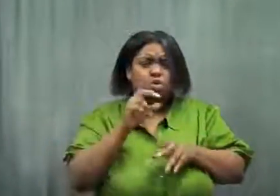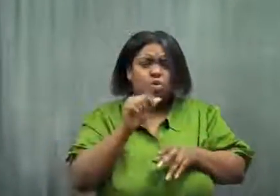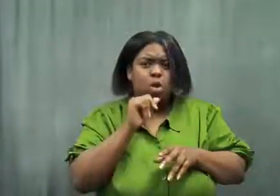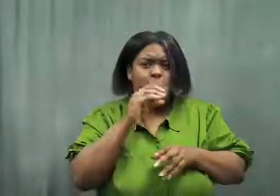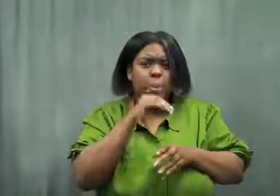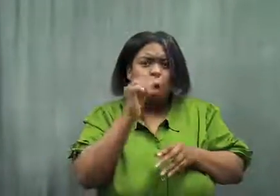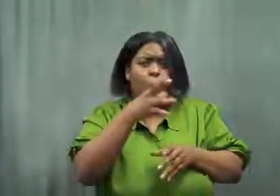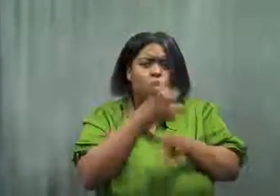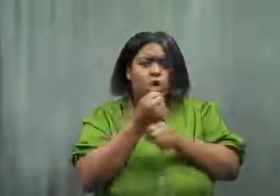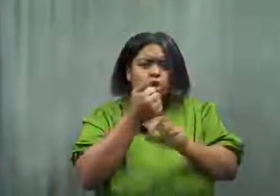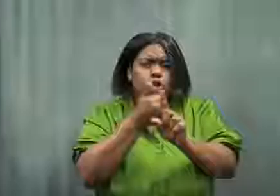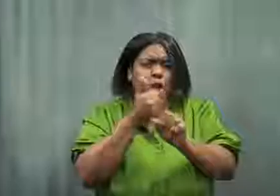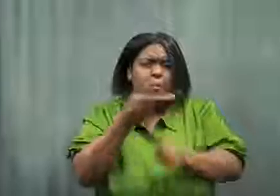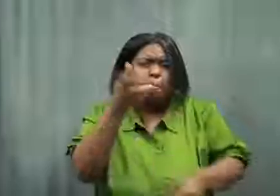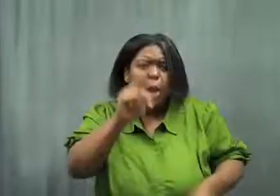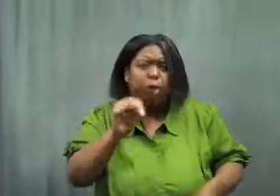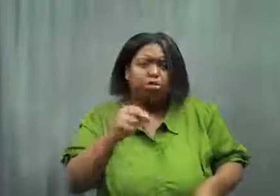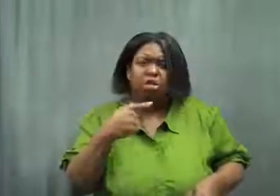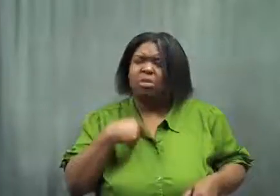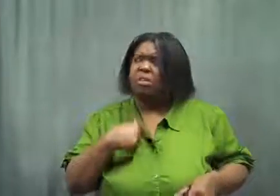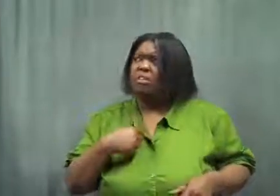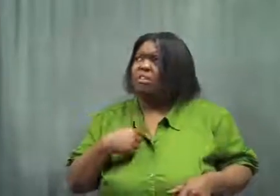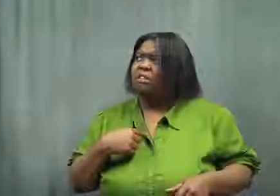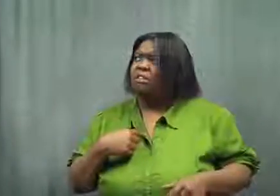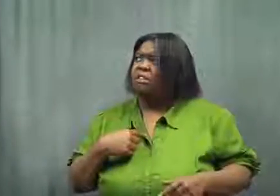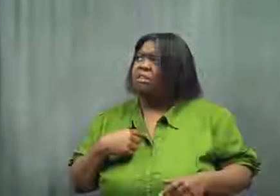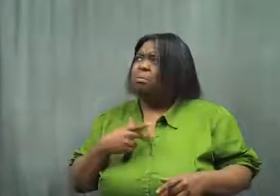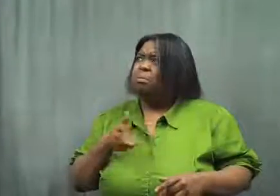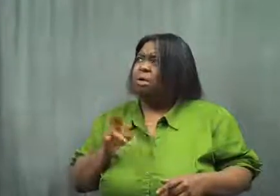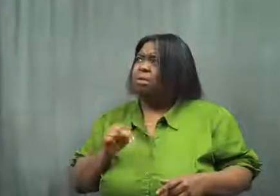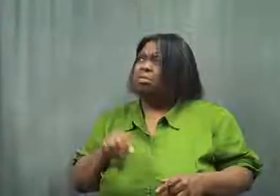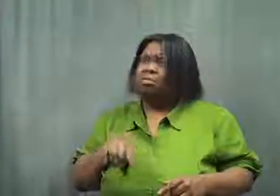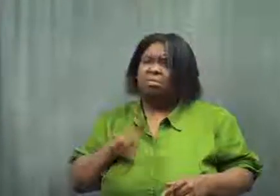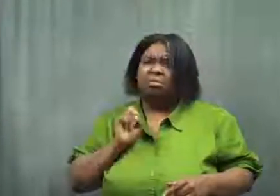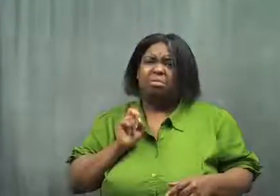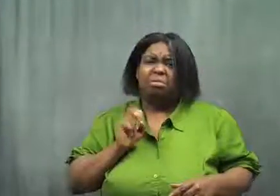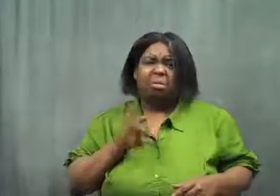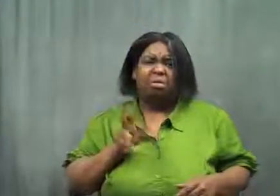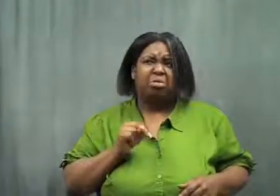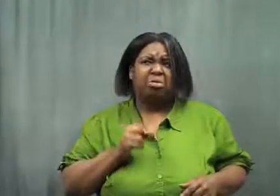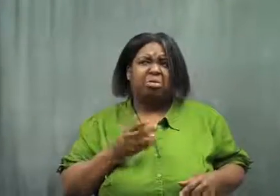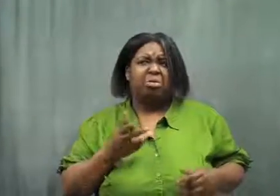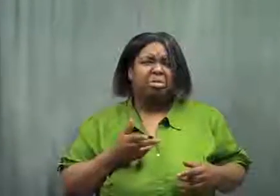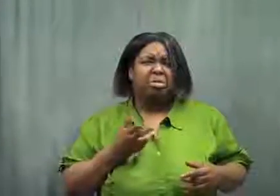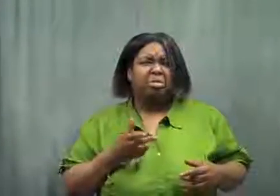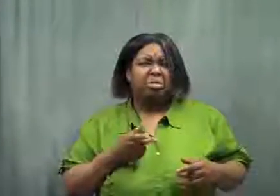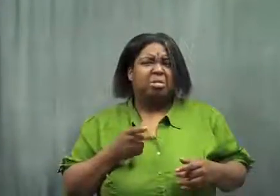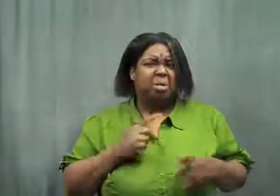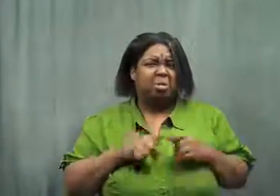She said, "DO NOT MOVE, or you'll get burnt!!" I thought, "Burnt? Ooooh. Oh no.”